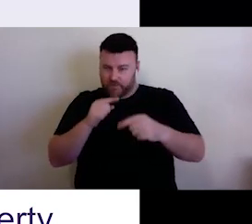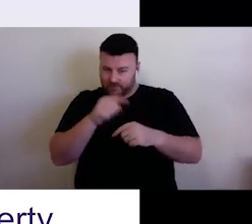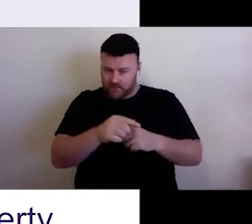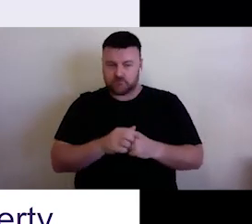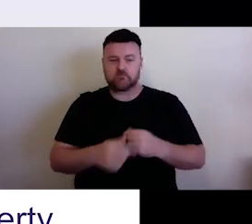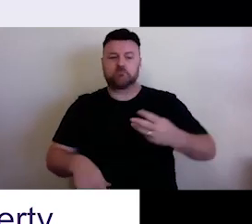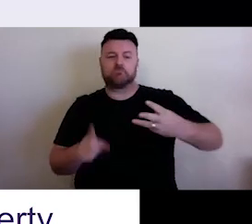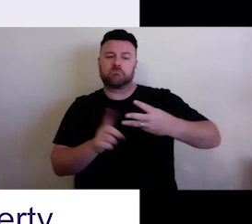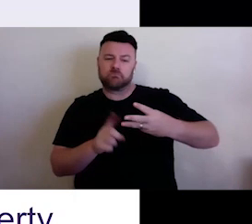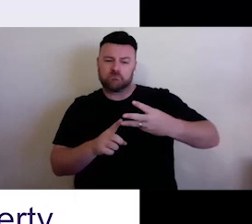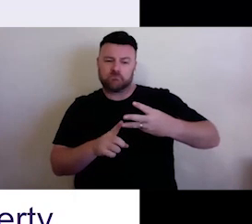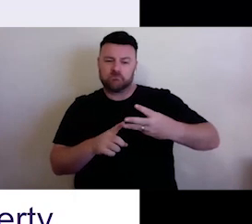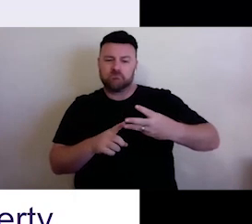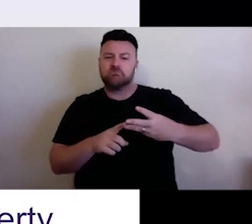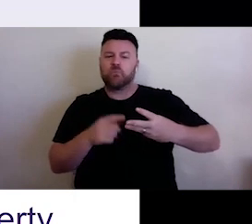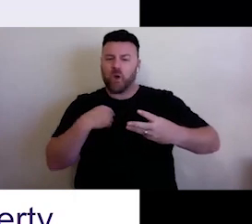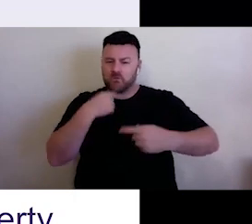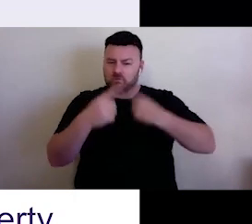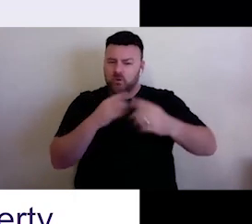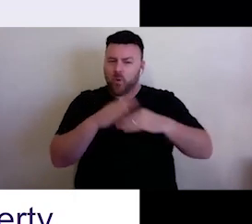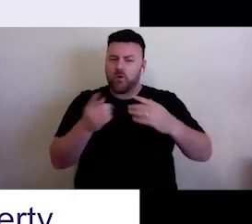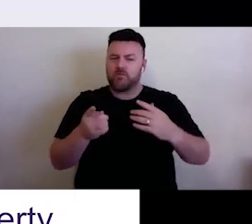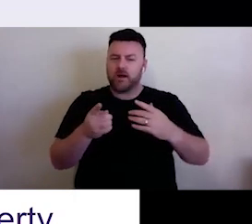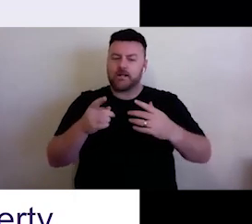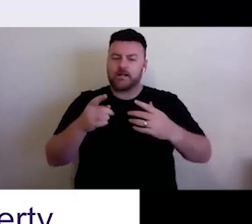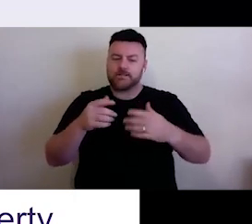highlight the issues for digital spaces and how the protocols might